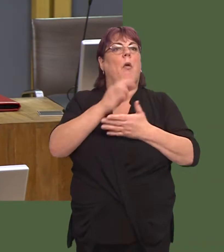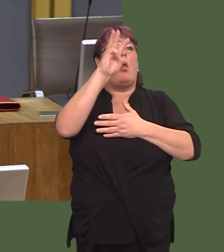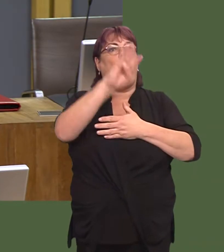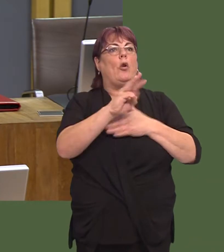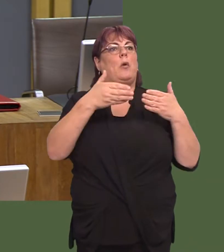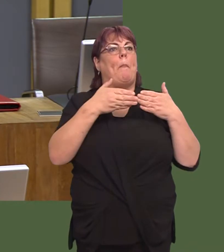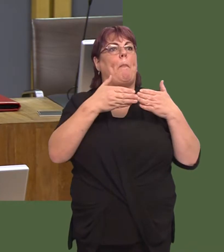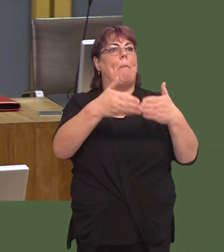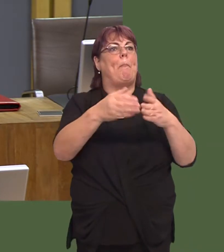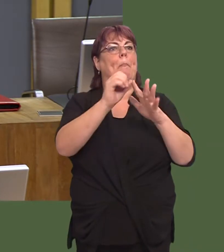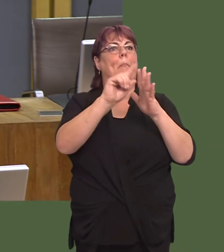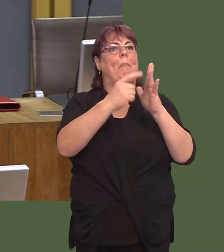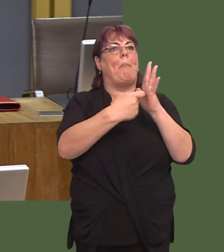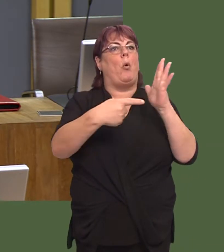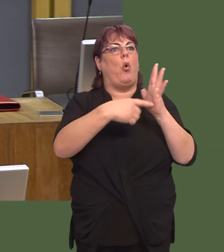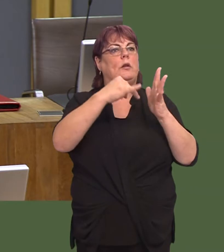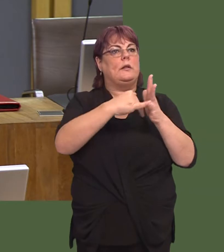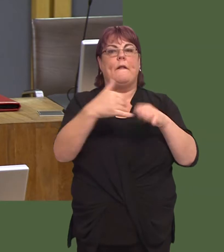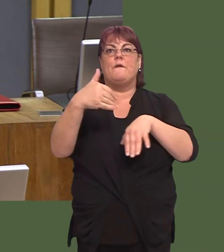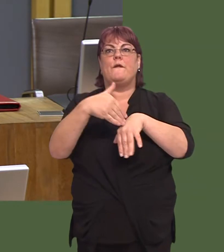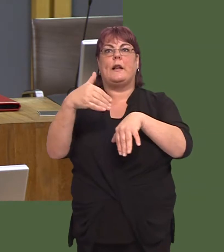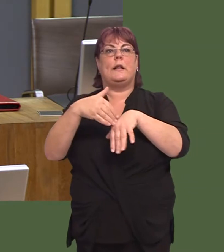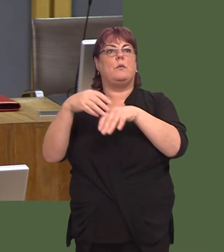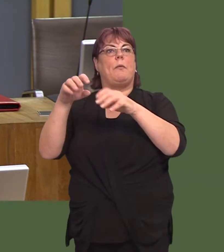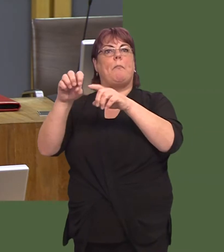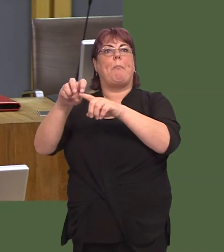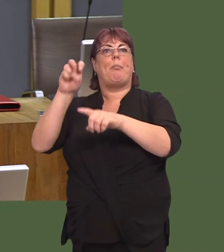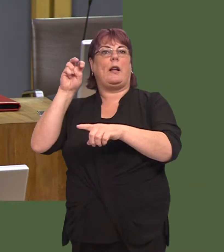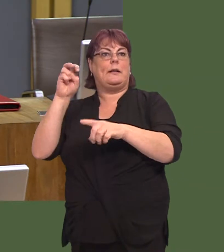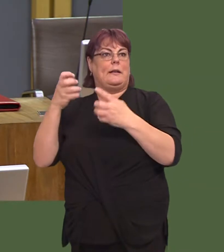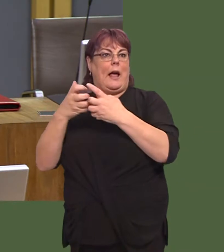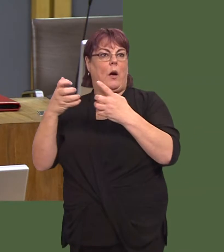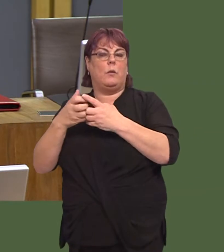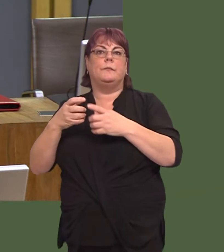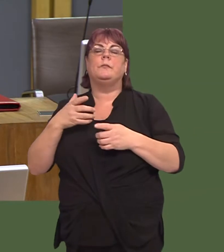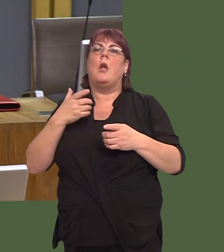that stage had direct conversations with his counterpart in Ireland, but I think that that may have happened now.